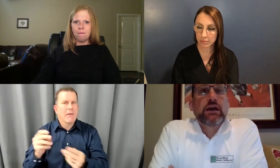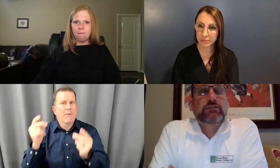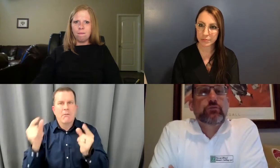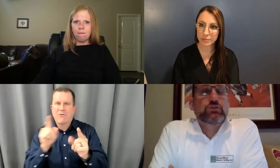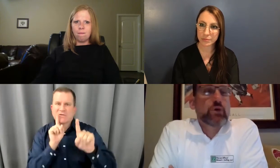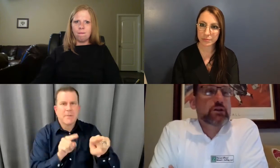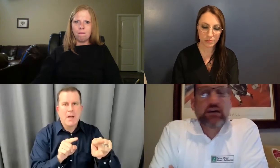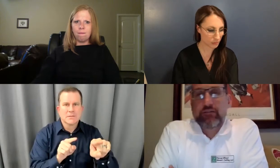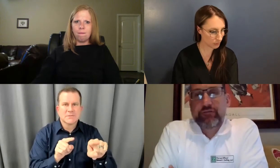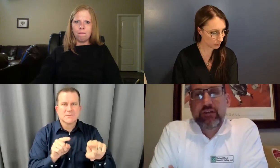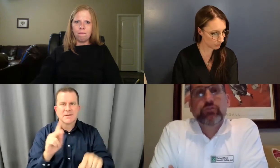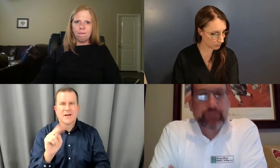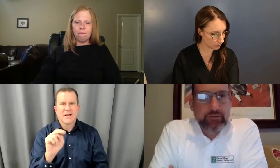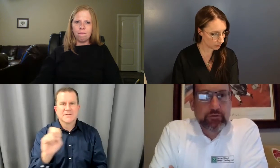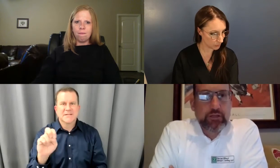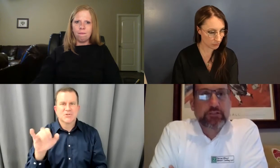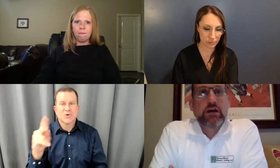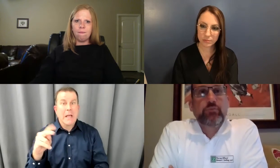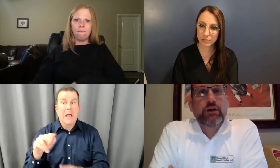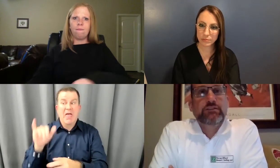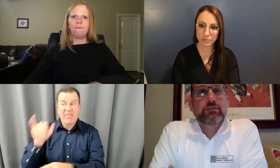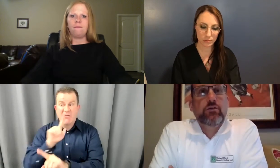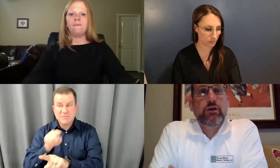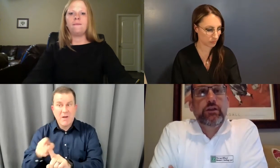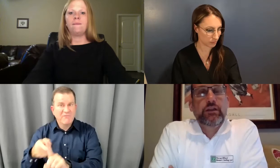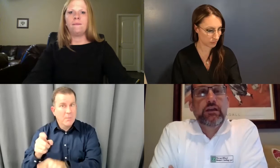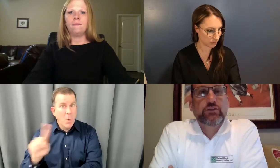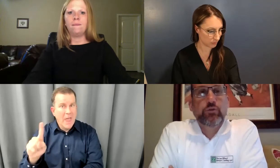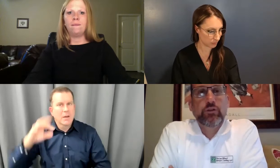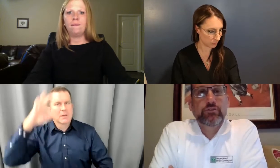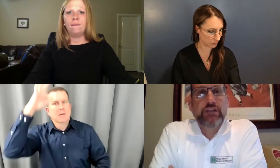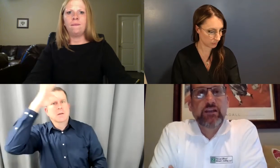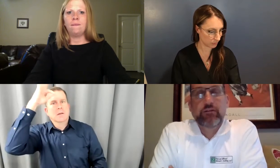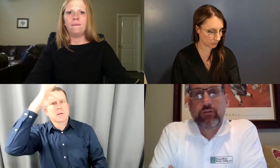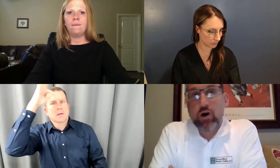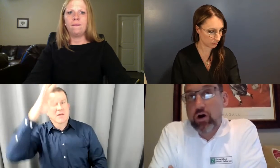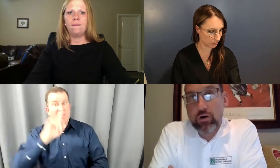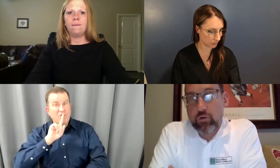And it's a response out of ignorance, it's not based on any actual understanding of the law